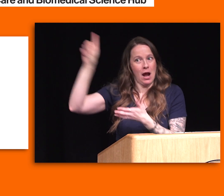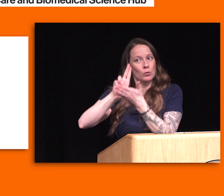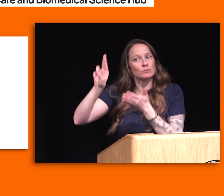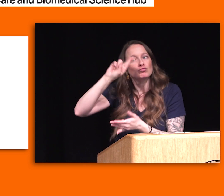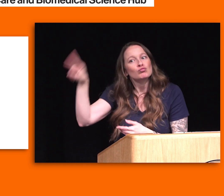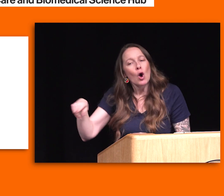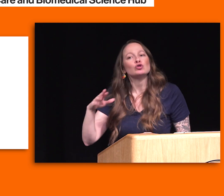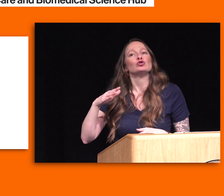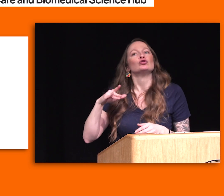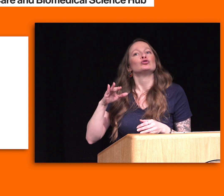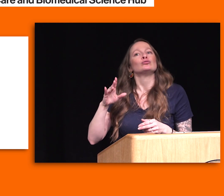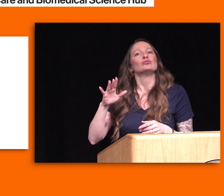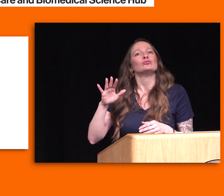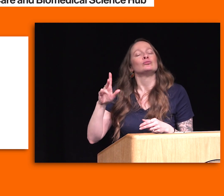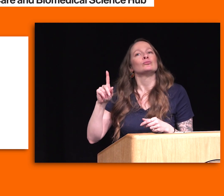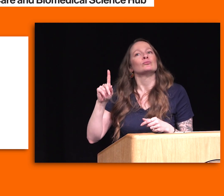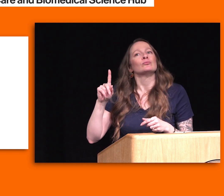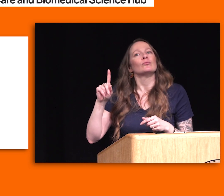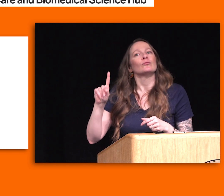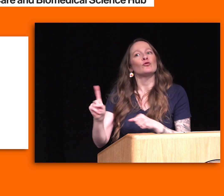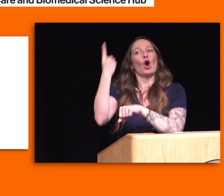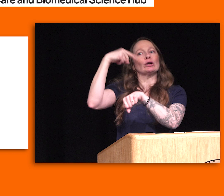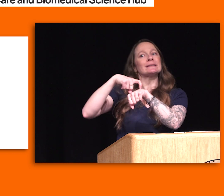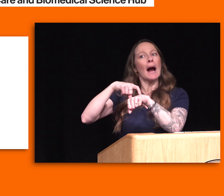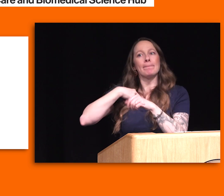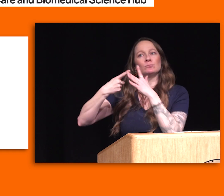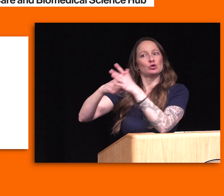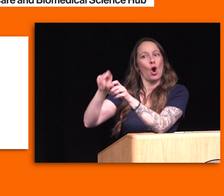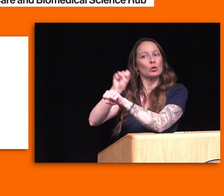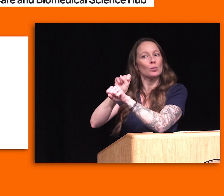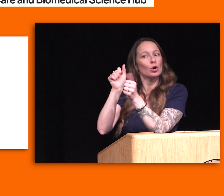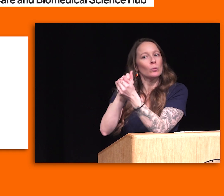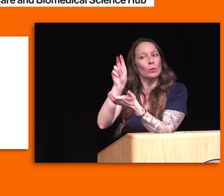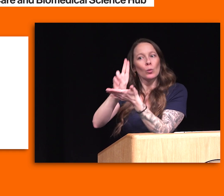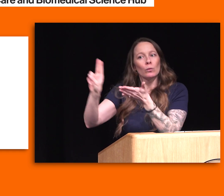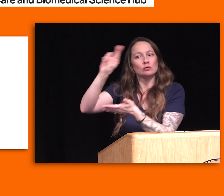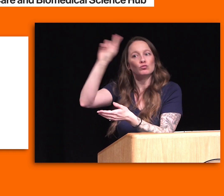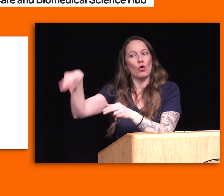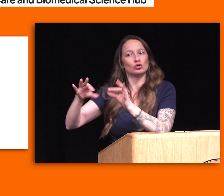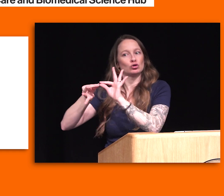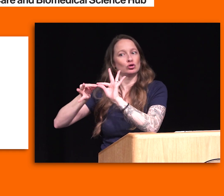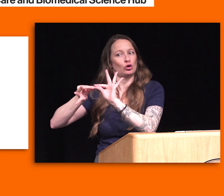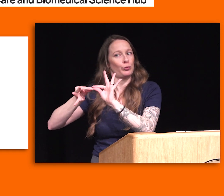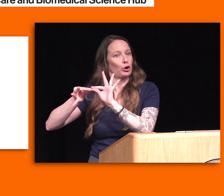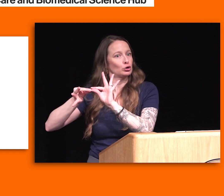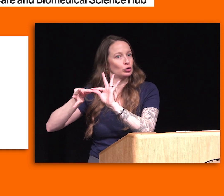I did two lab rotations via the Bridges program at the University of Rochester,